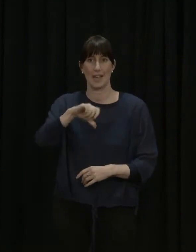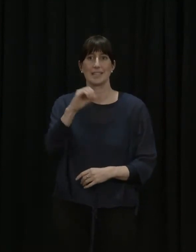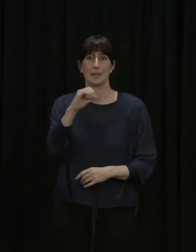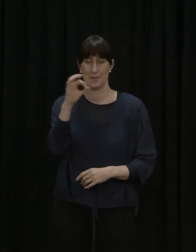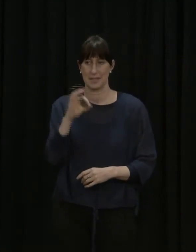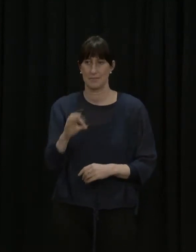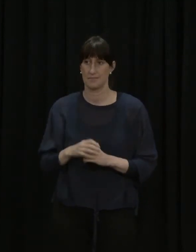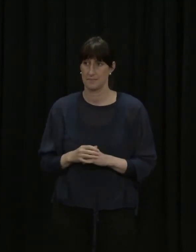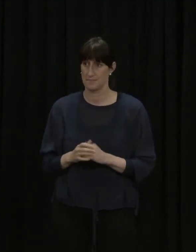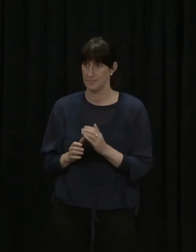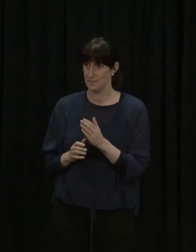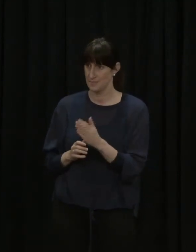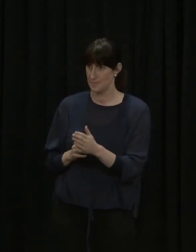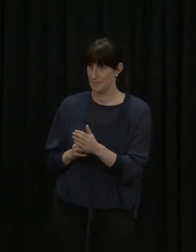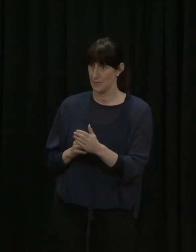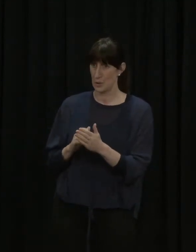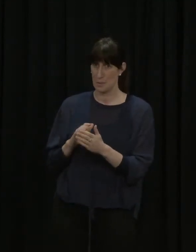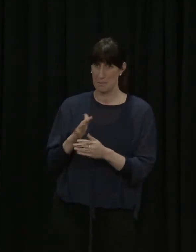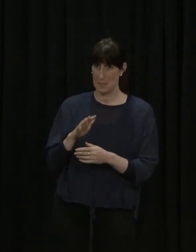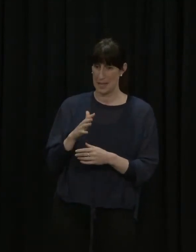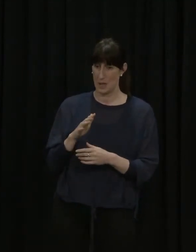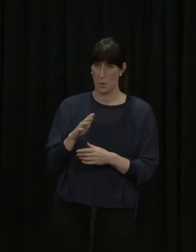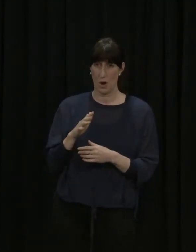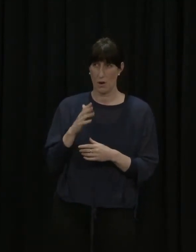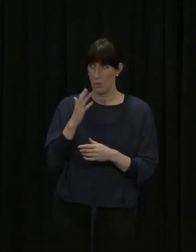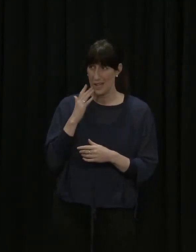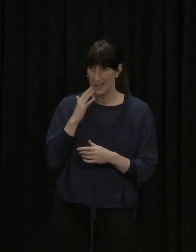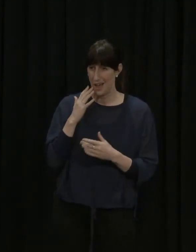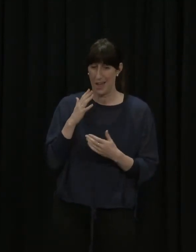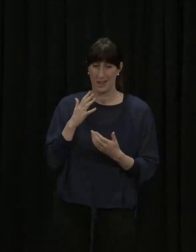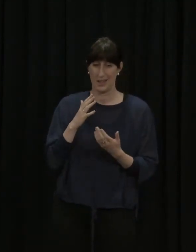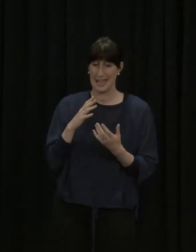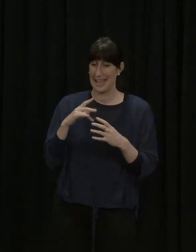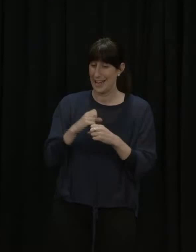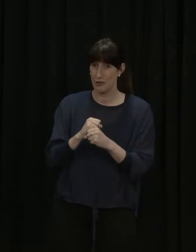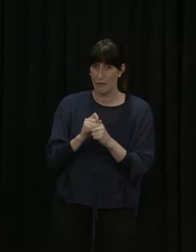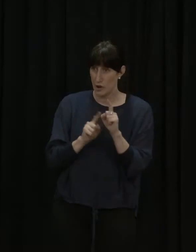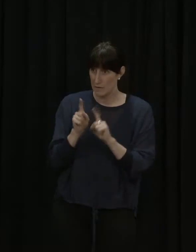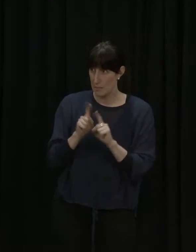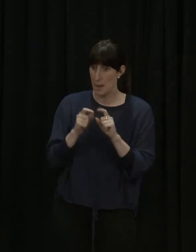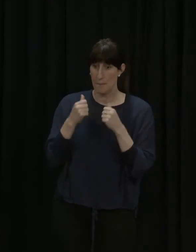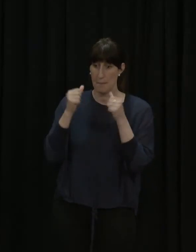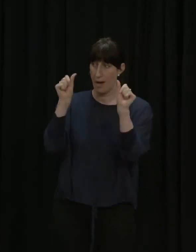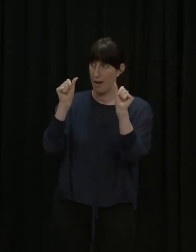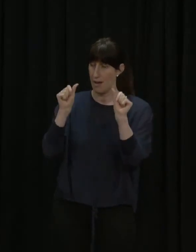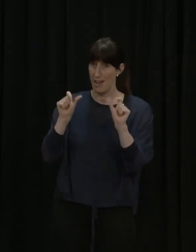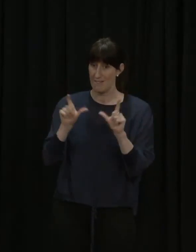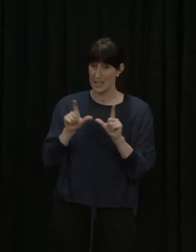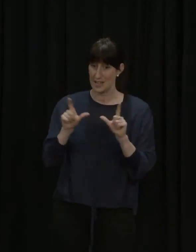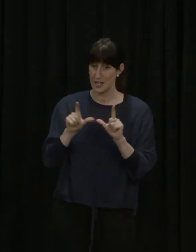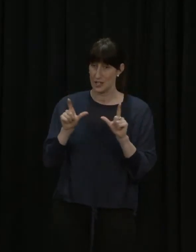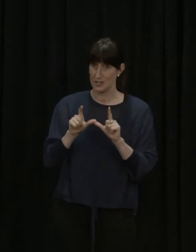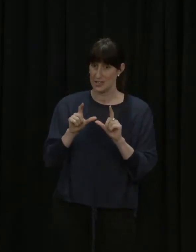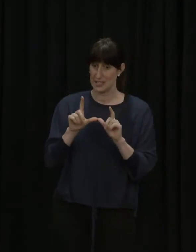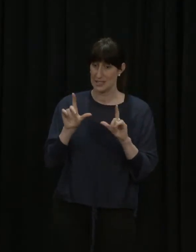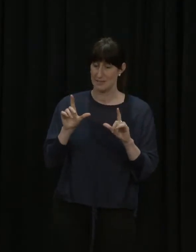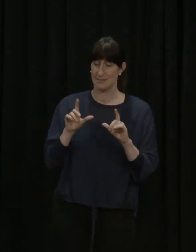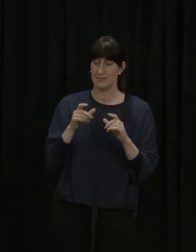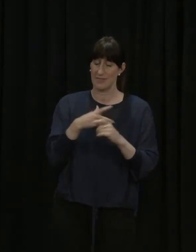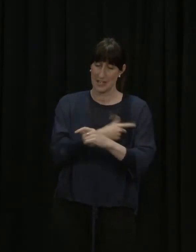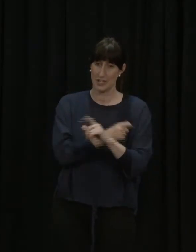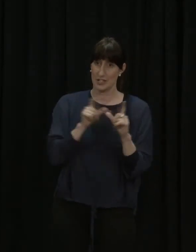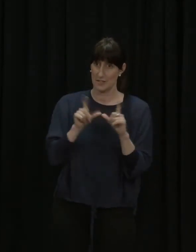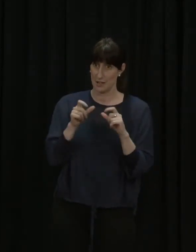of vaccinations in Auckland